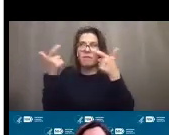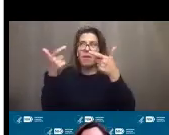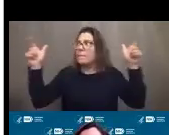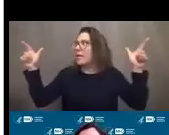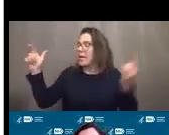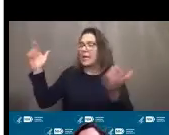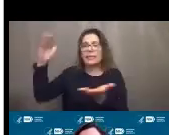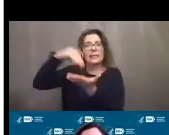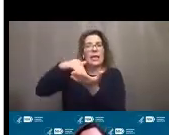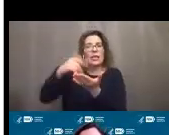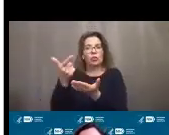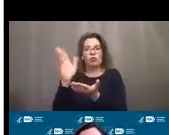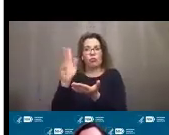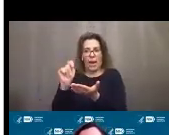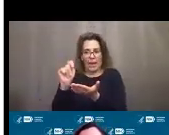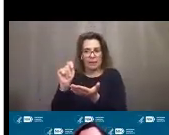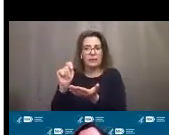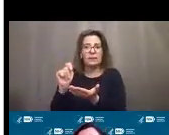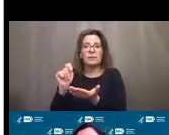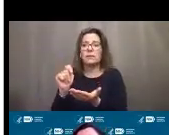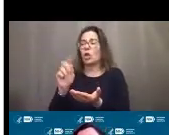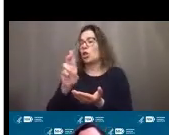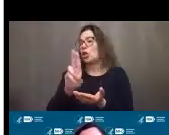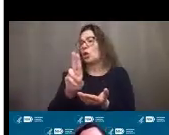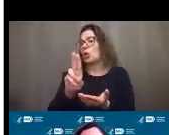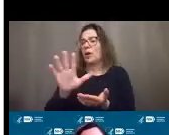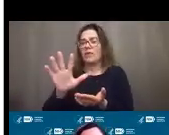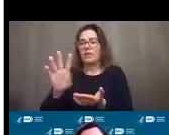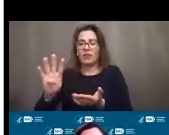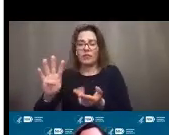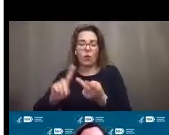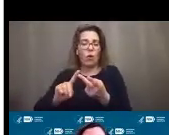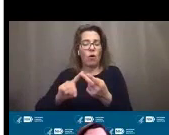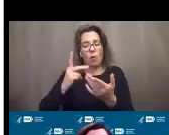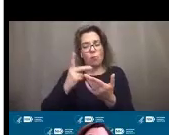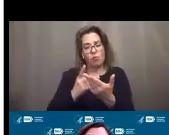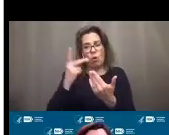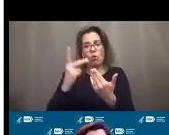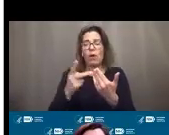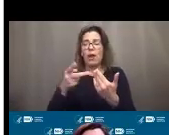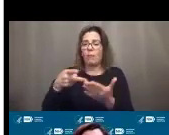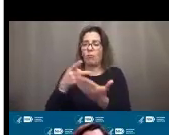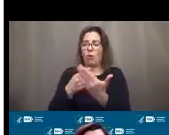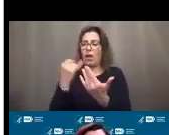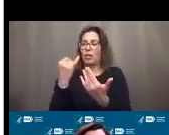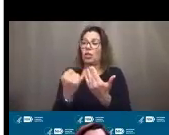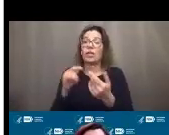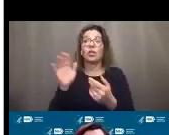So, when you're thinking about being a good mentor, one thing you can think about is,